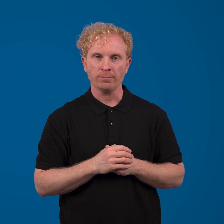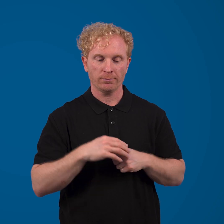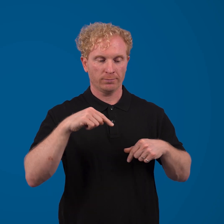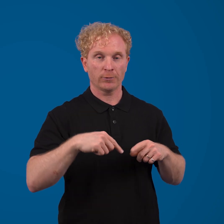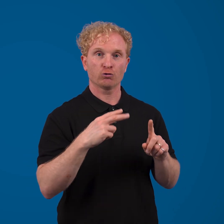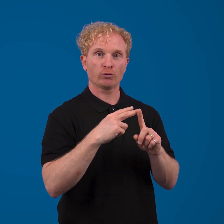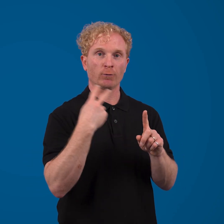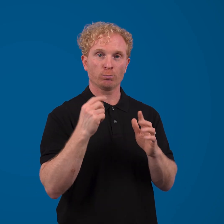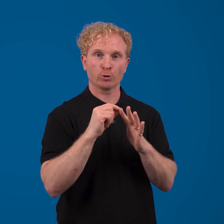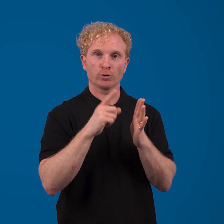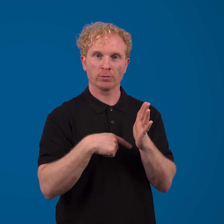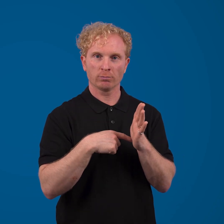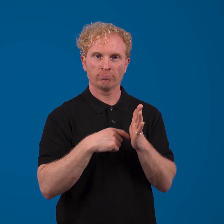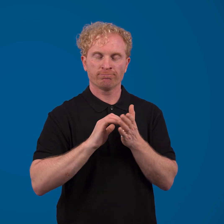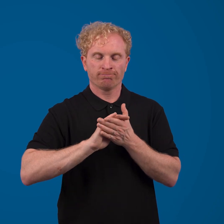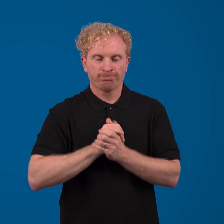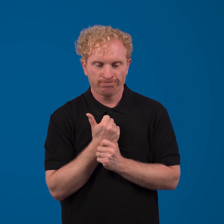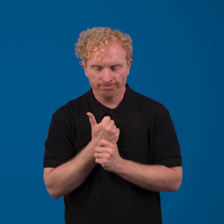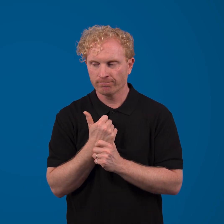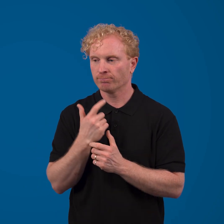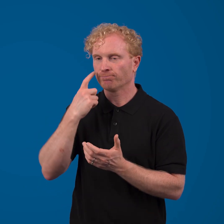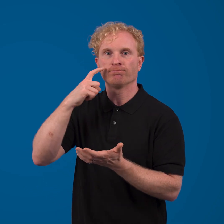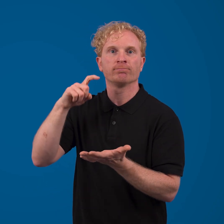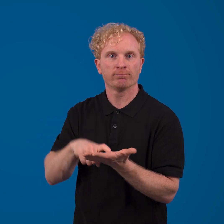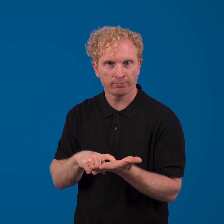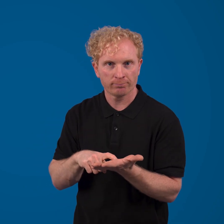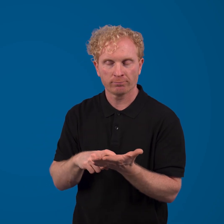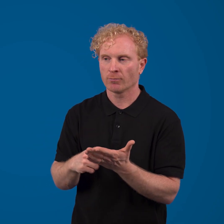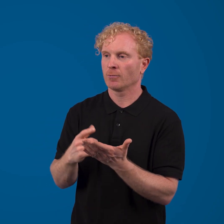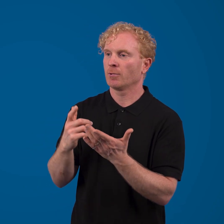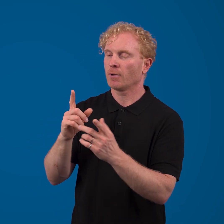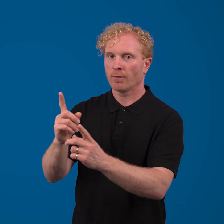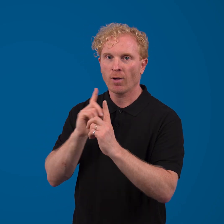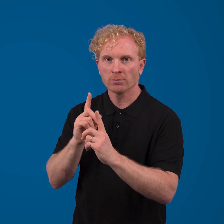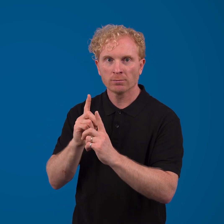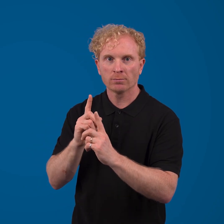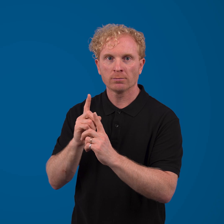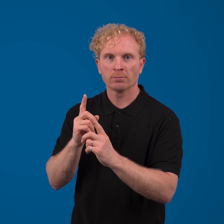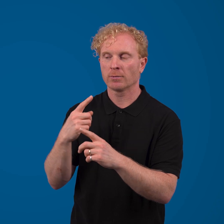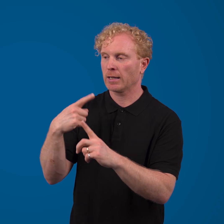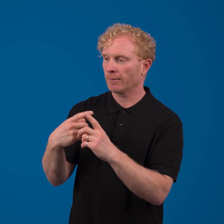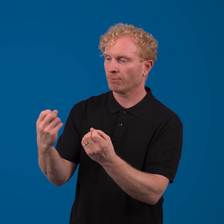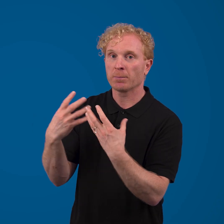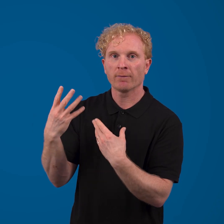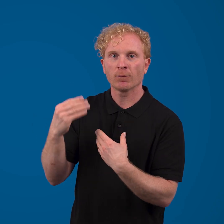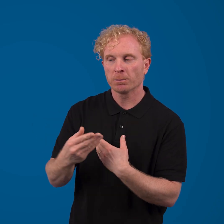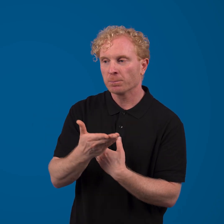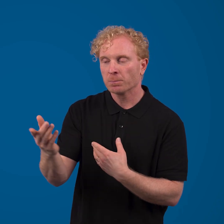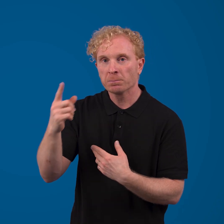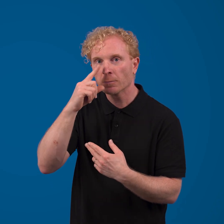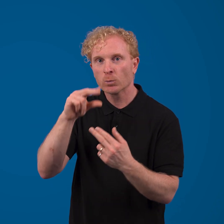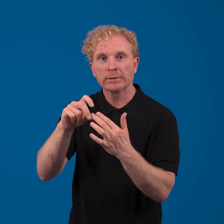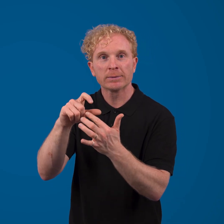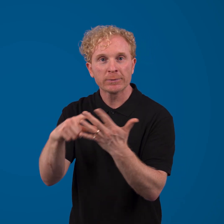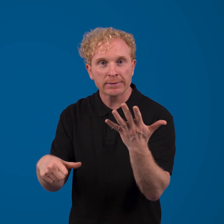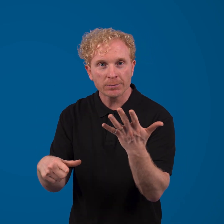The Review Project gratefully acknowledges the advice and feedback people with disability,